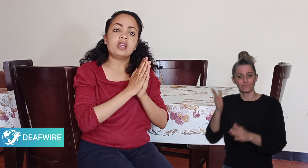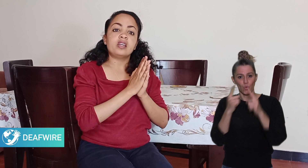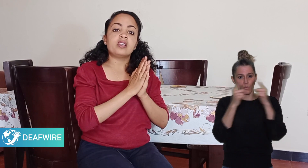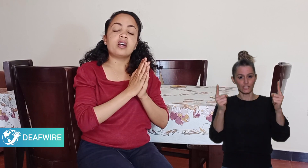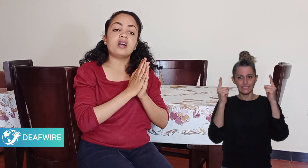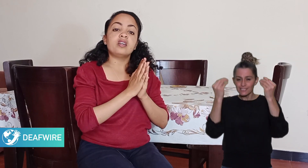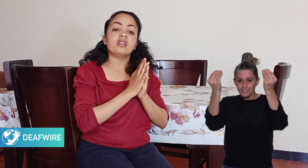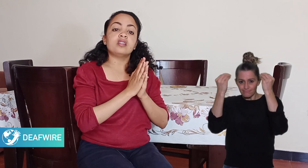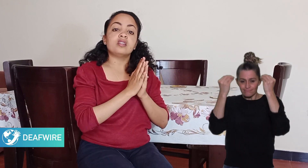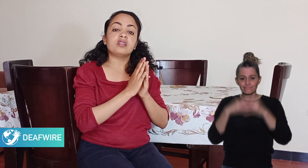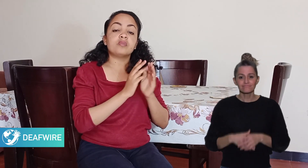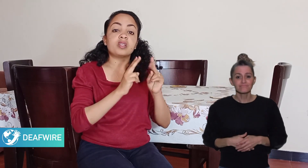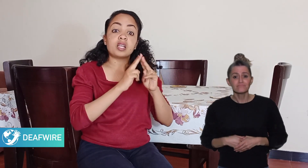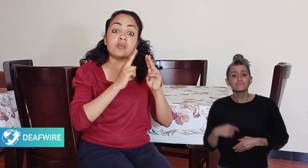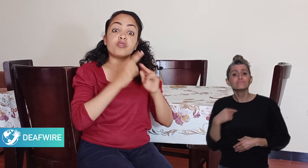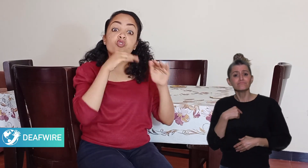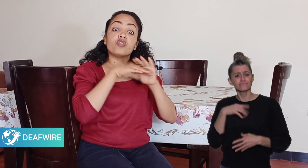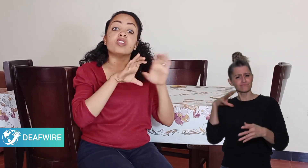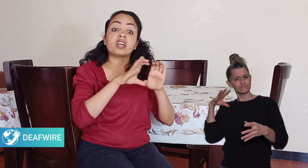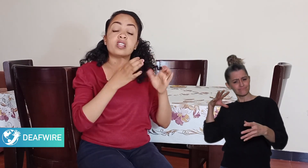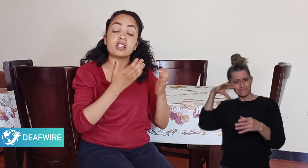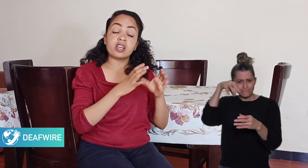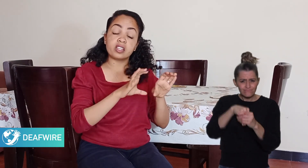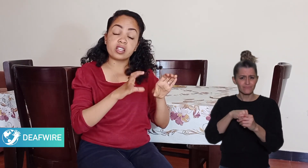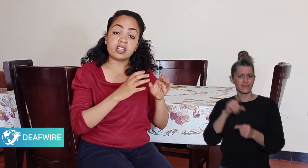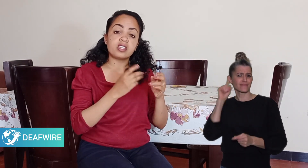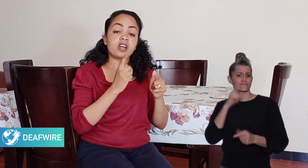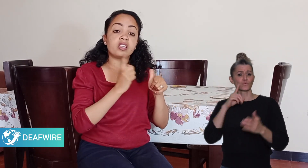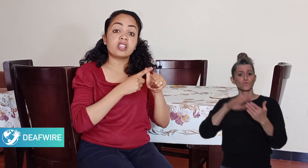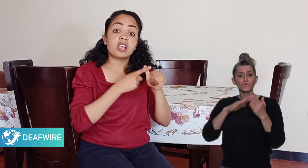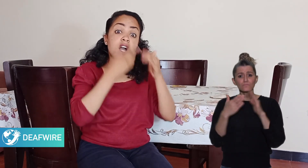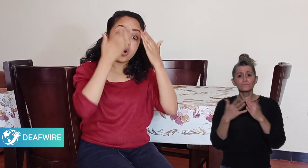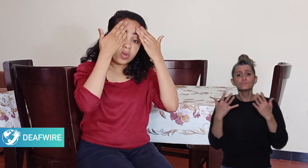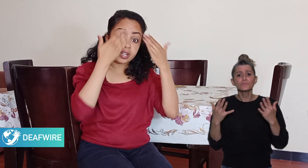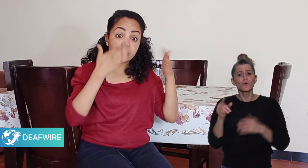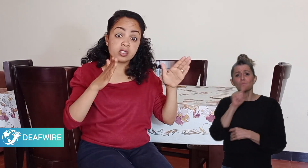for four years before attending university. I became